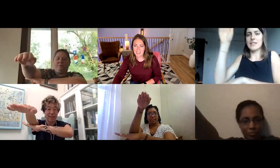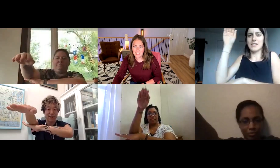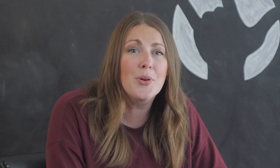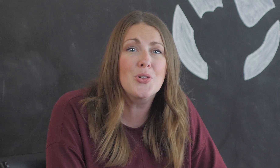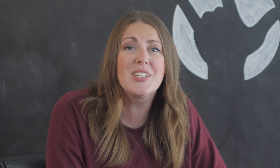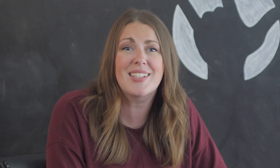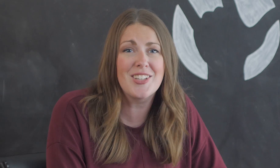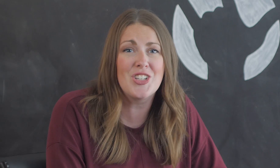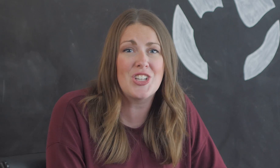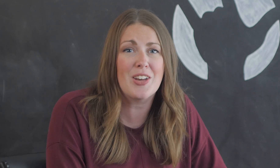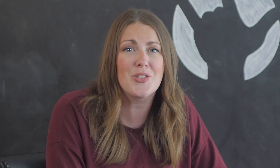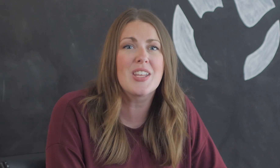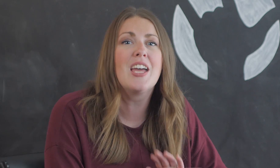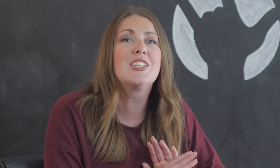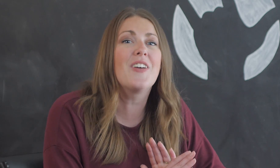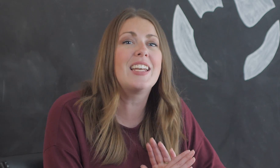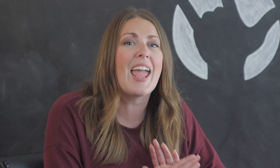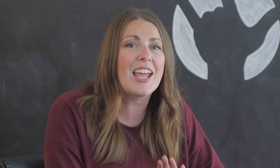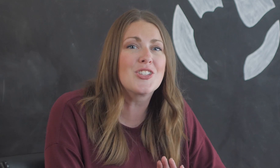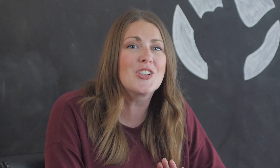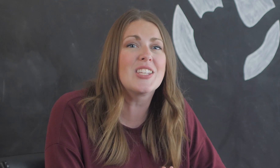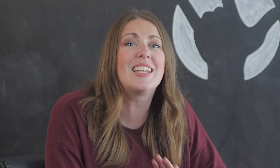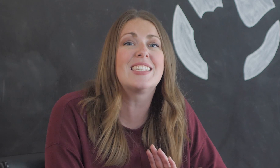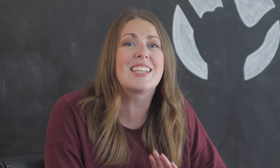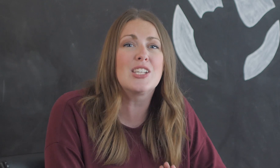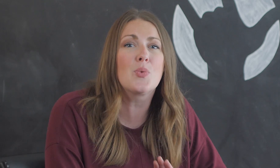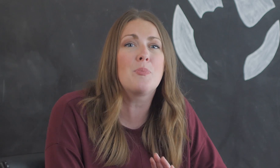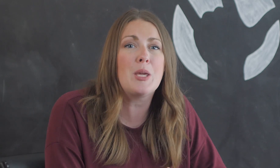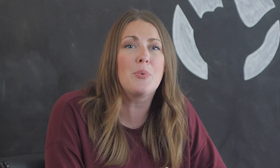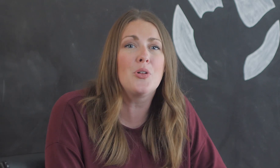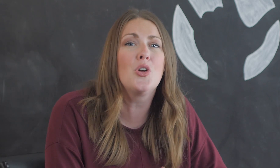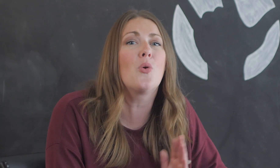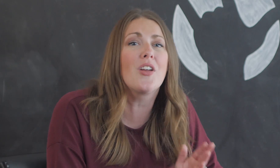topical discussion channels to find answers and discuss with people who are on the